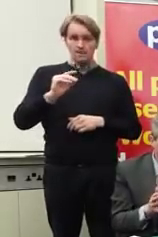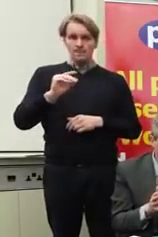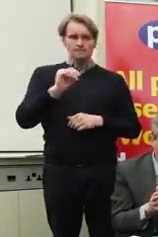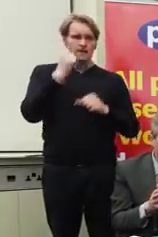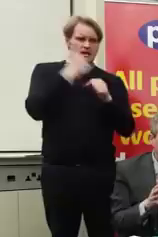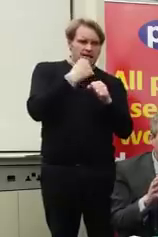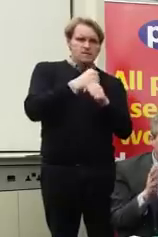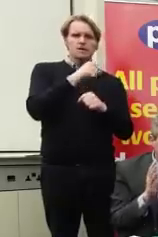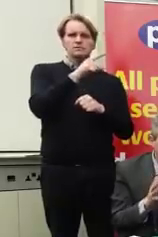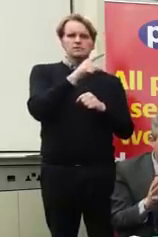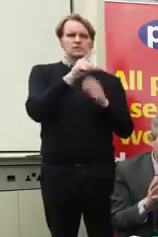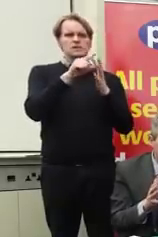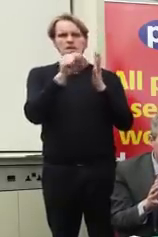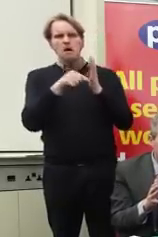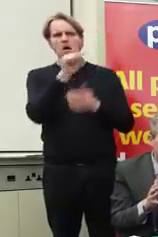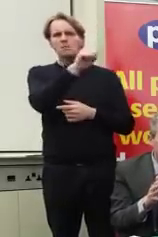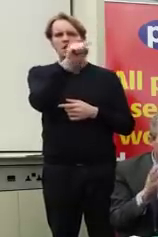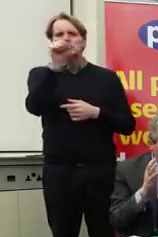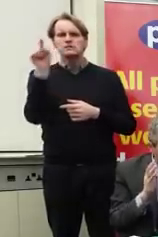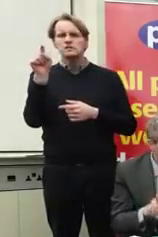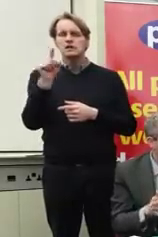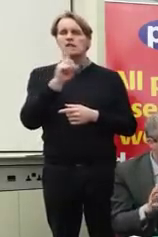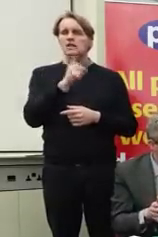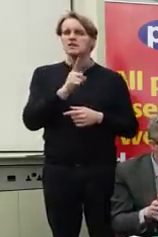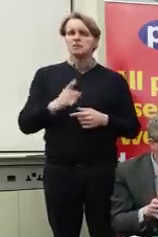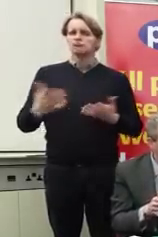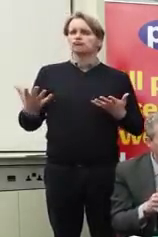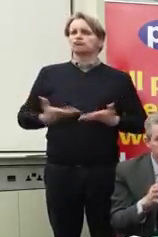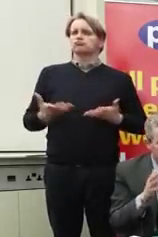doing is that they're telling us they do not care about people they don't care